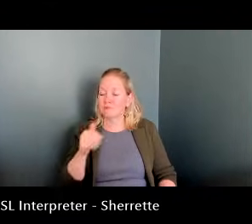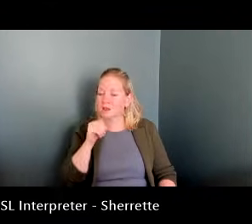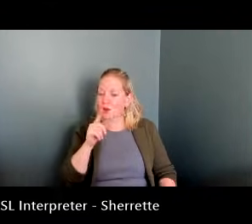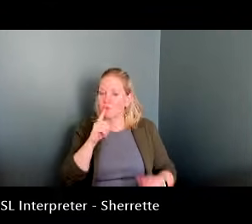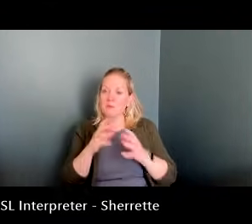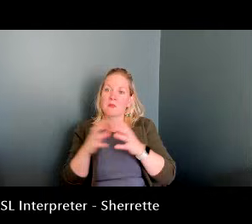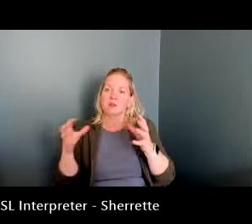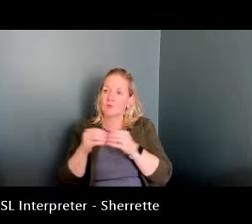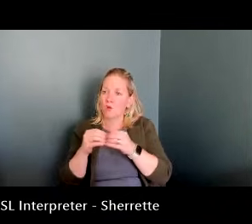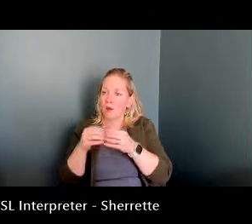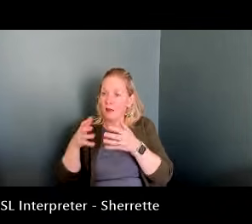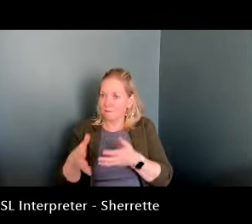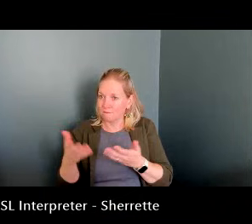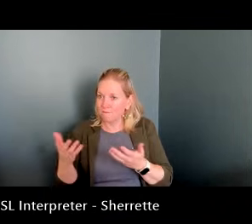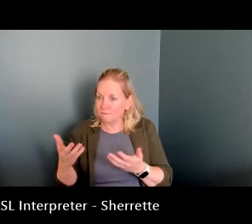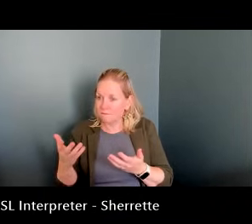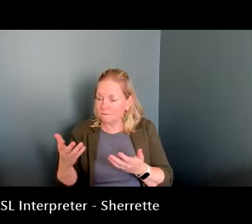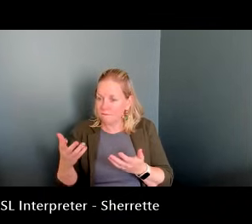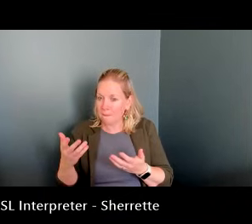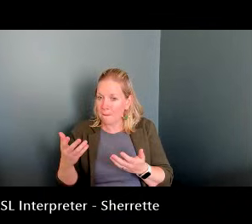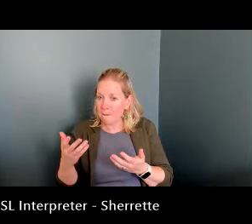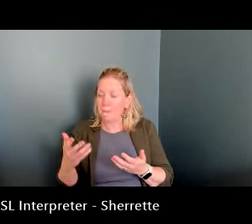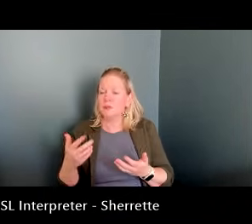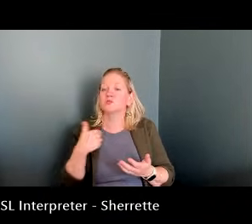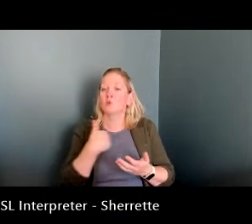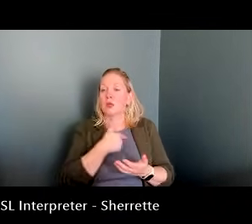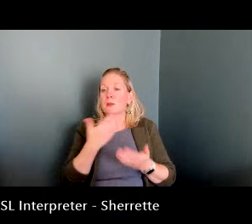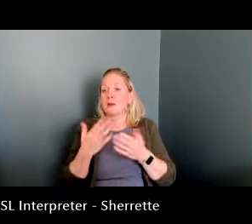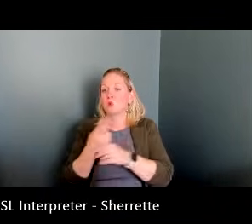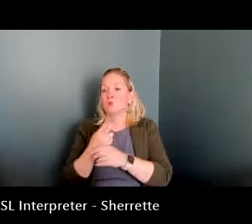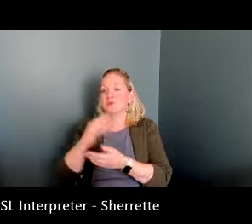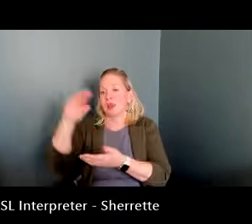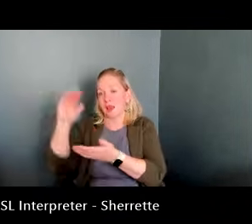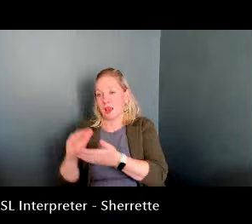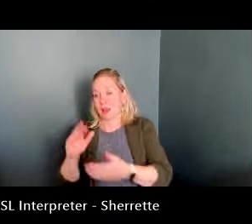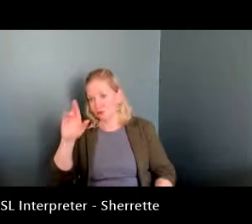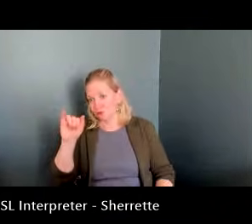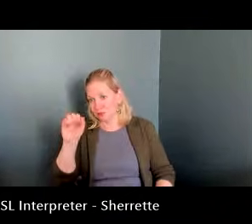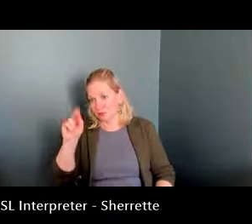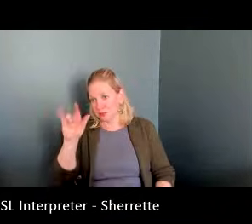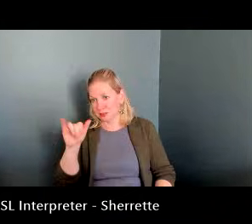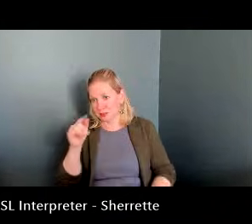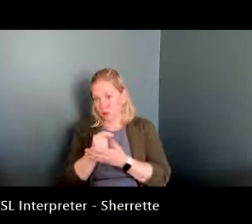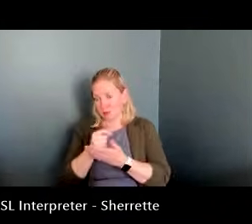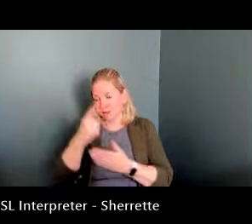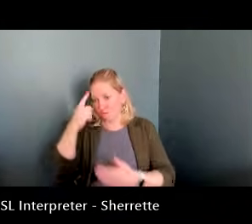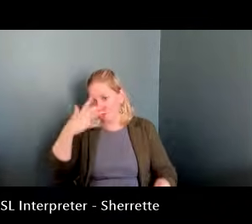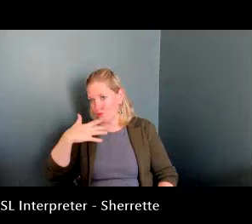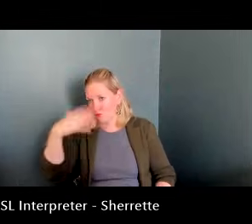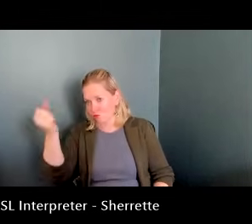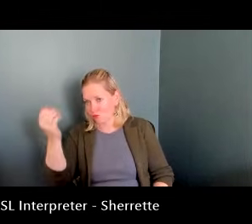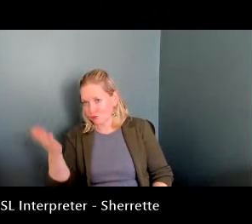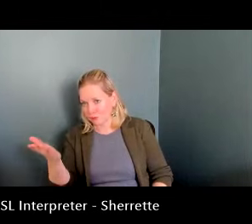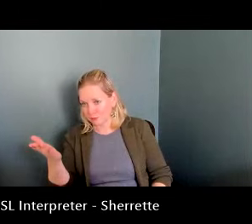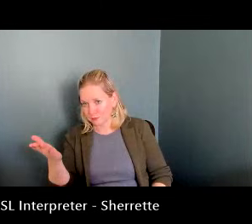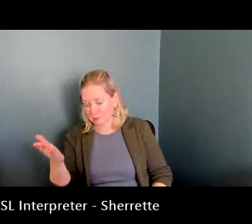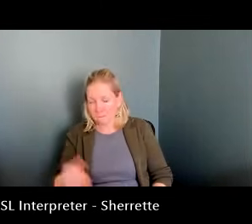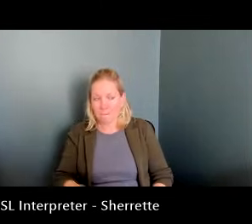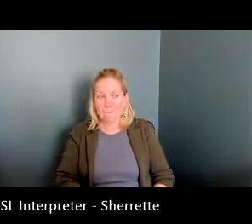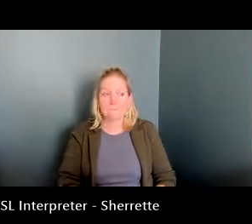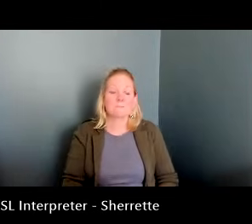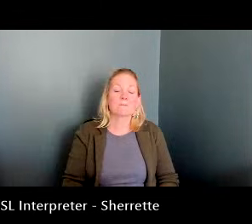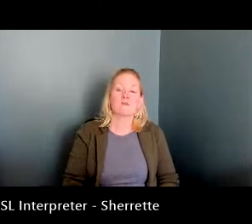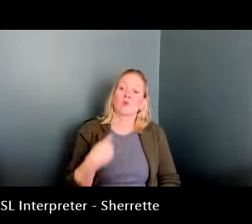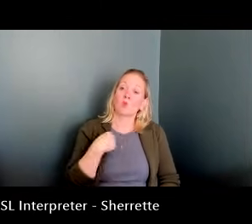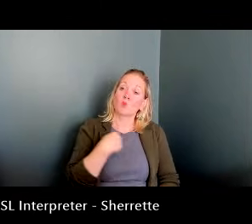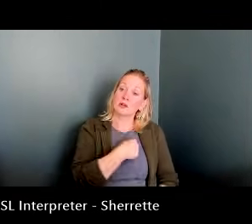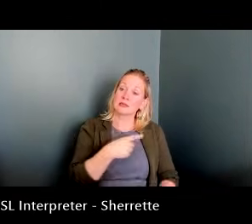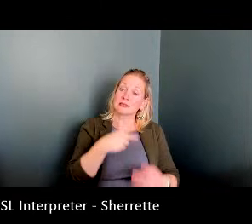we might use less risky treatments. We see this in the rules. The rules are,